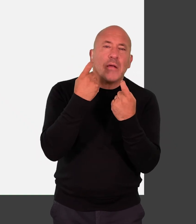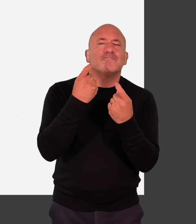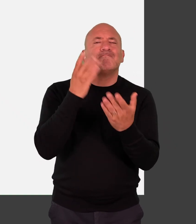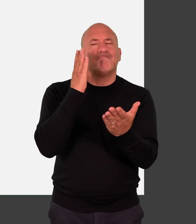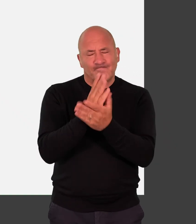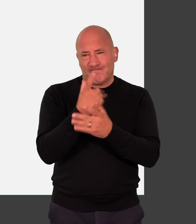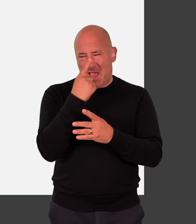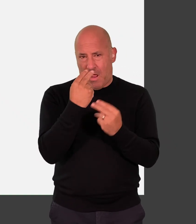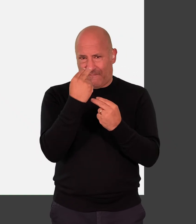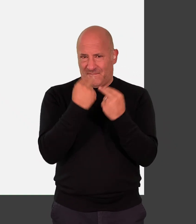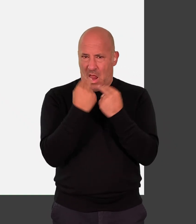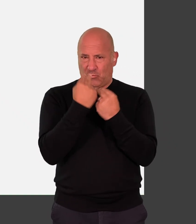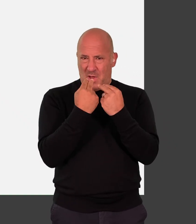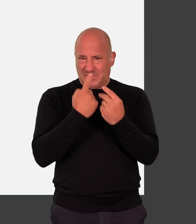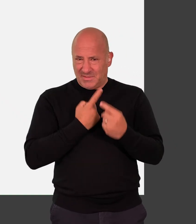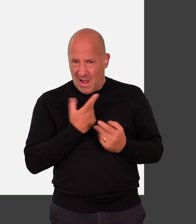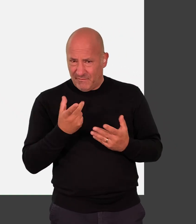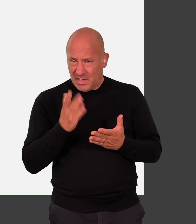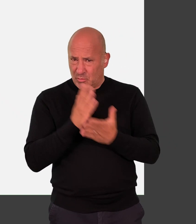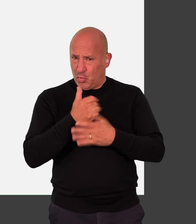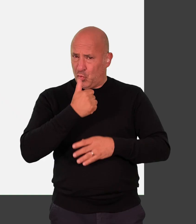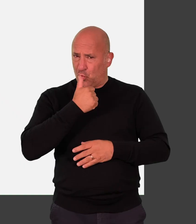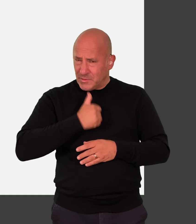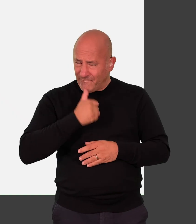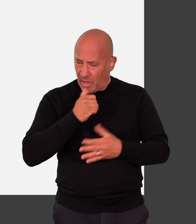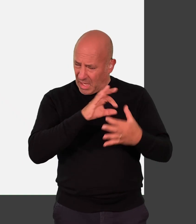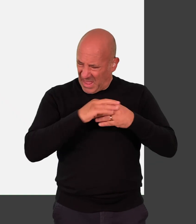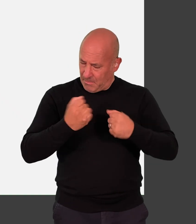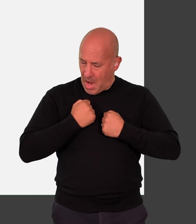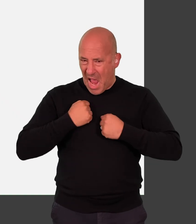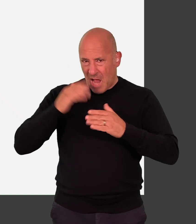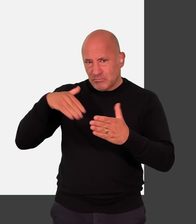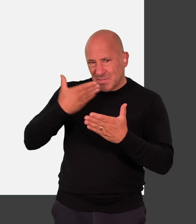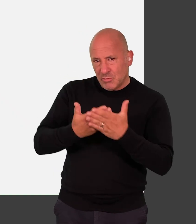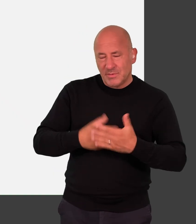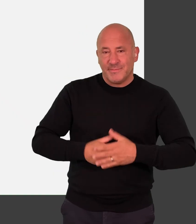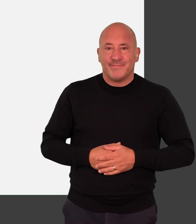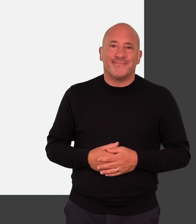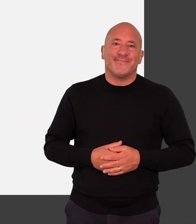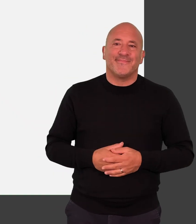to truly evaluate whether it usefully describes their experience.